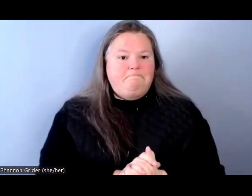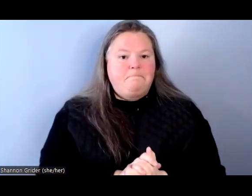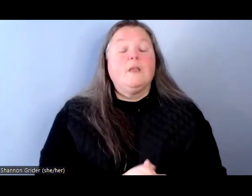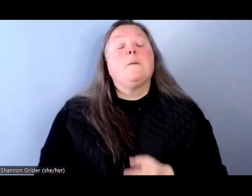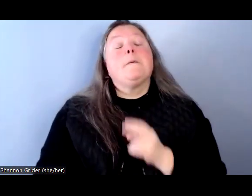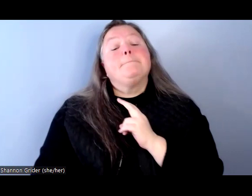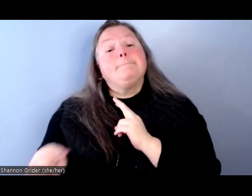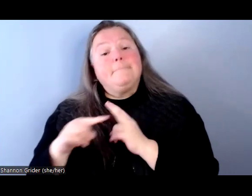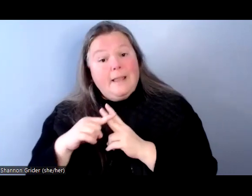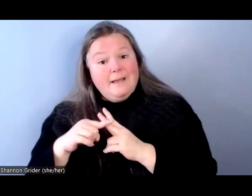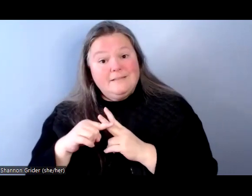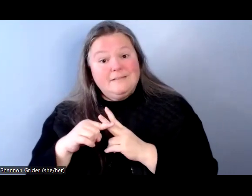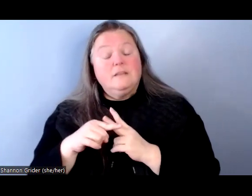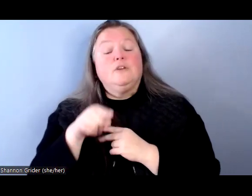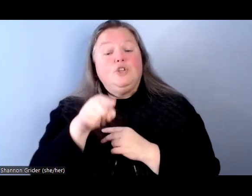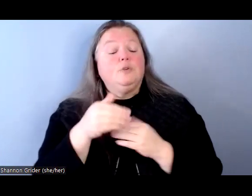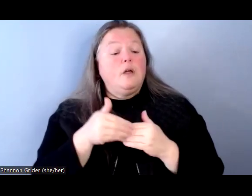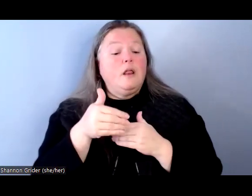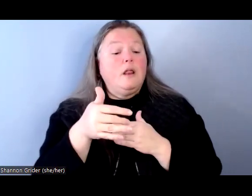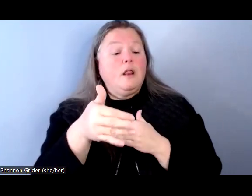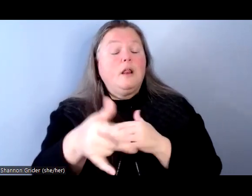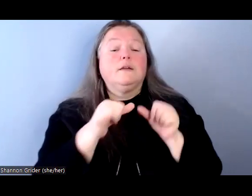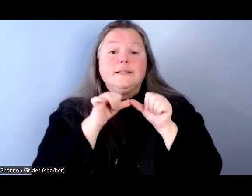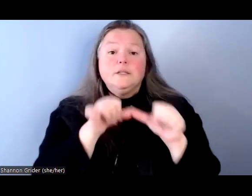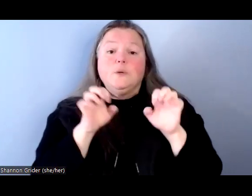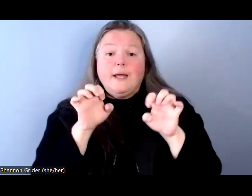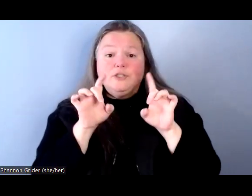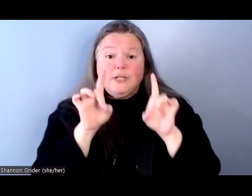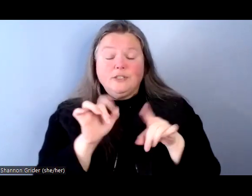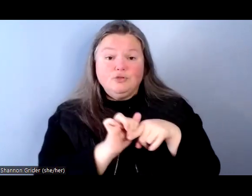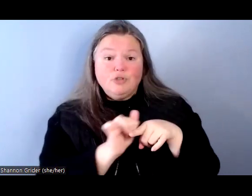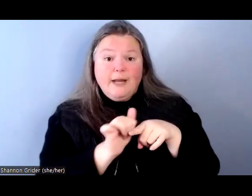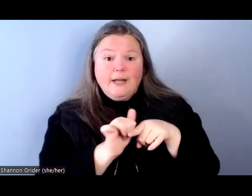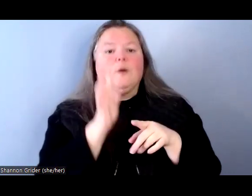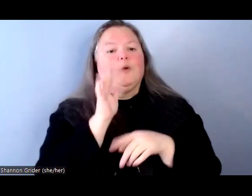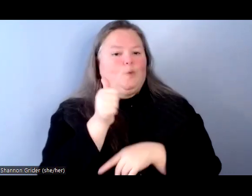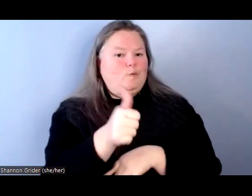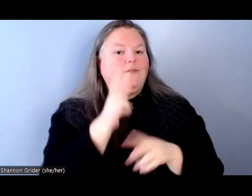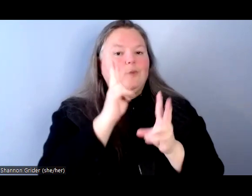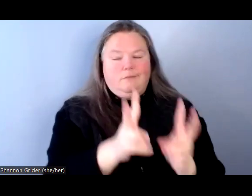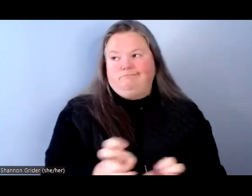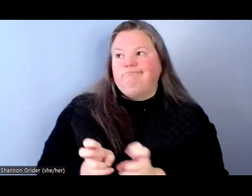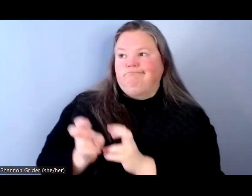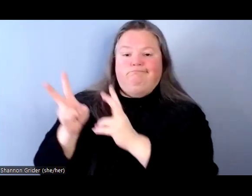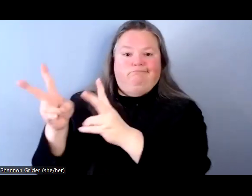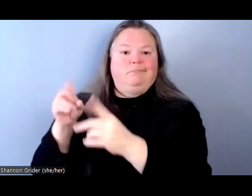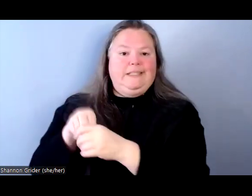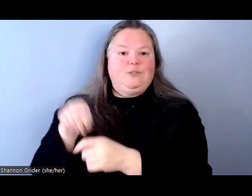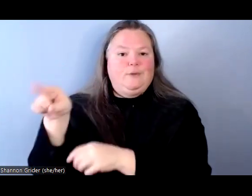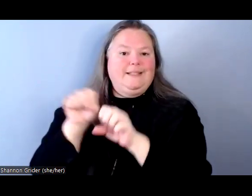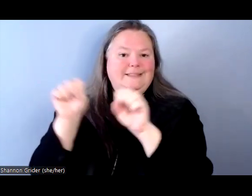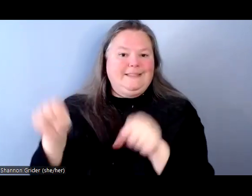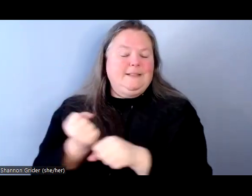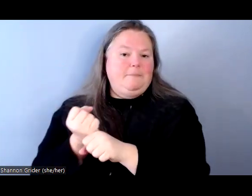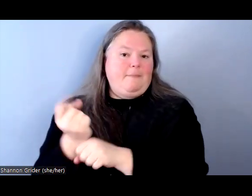your continuing education training hours that you have earned